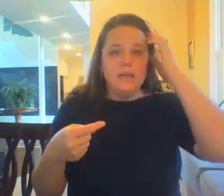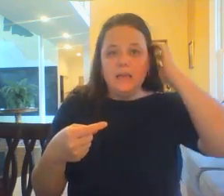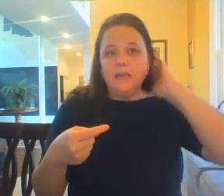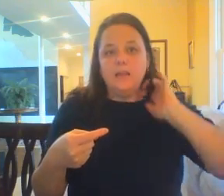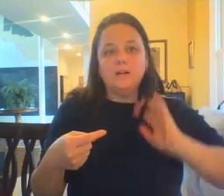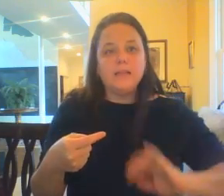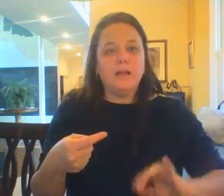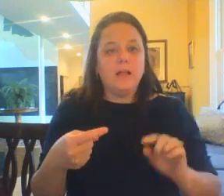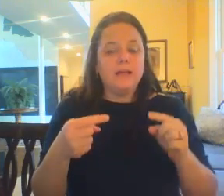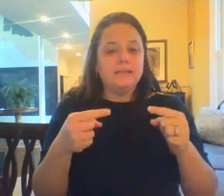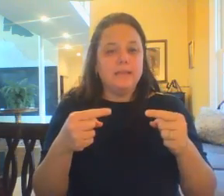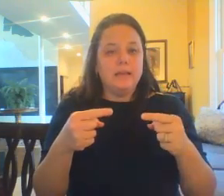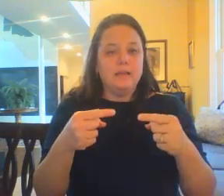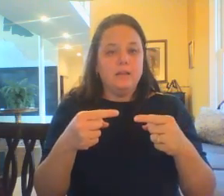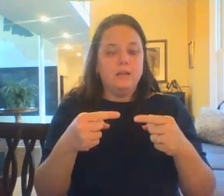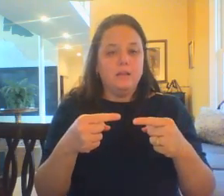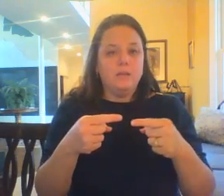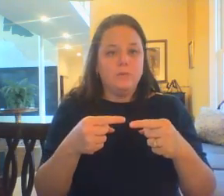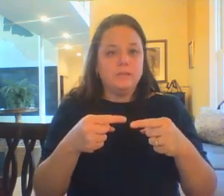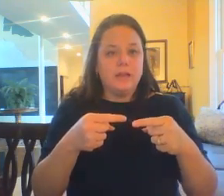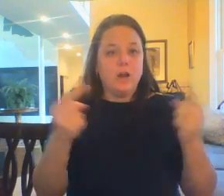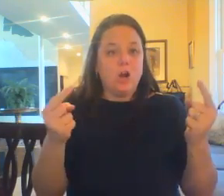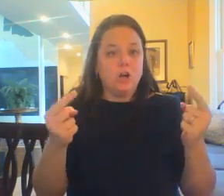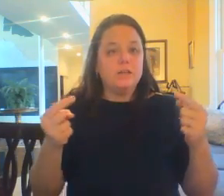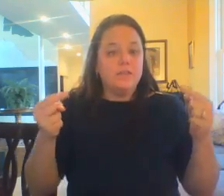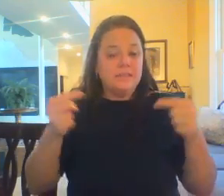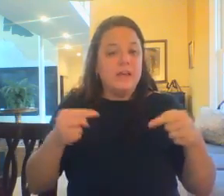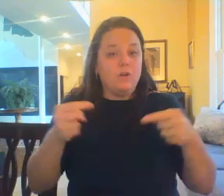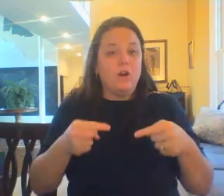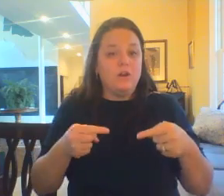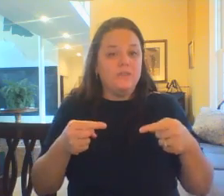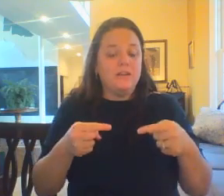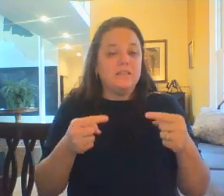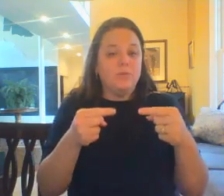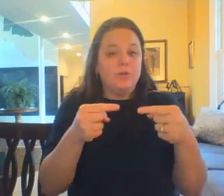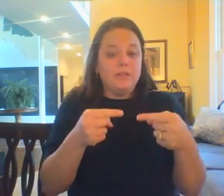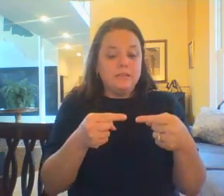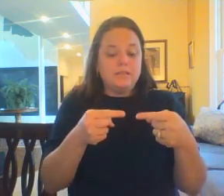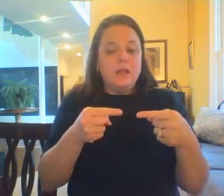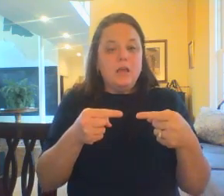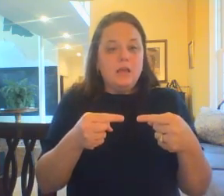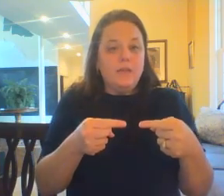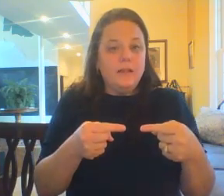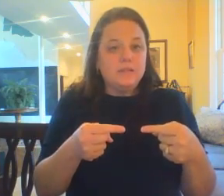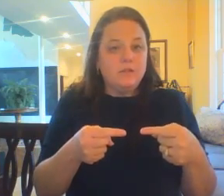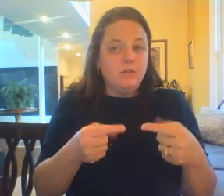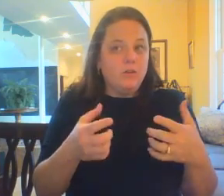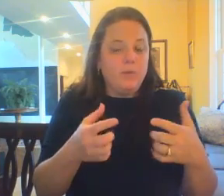and our second class said it was like hurt and the sign for hurt is very